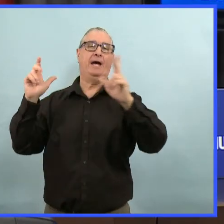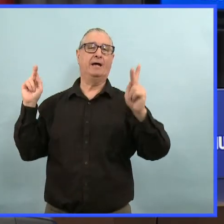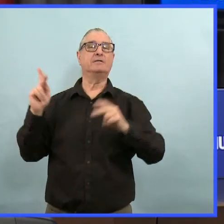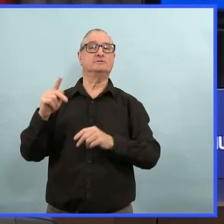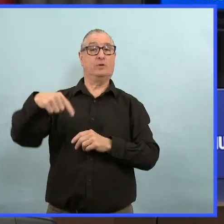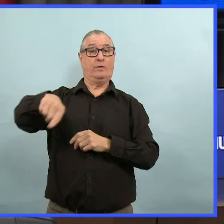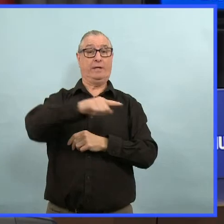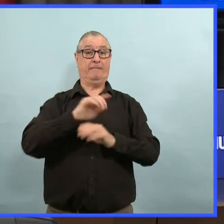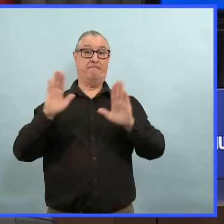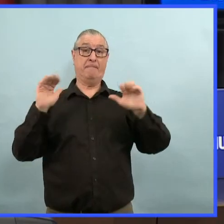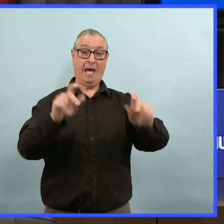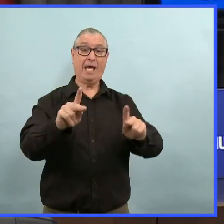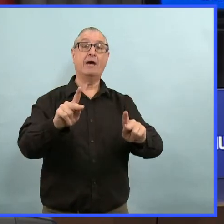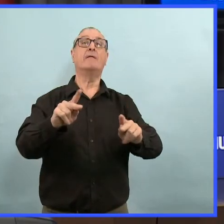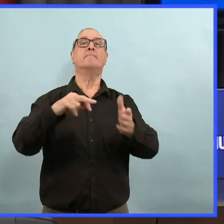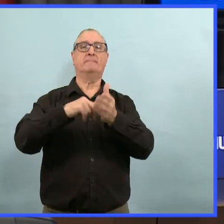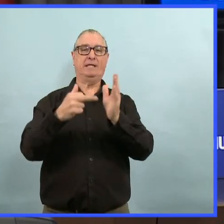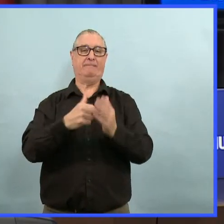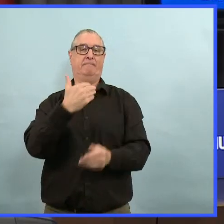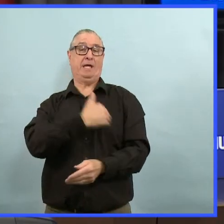we'll return them as soon as we're operationally able